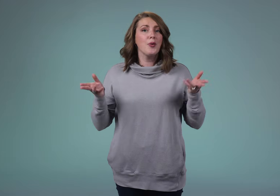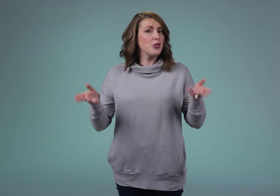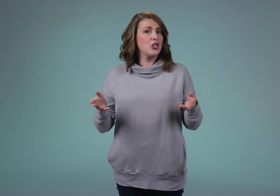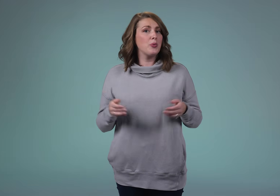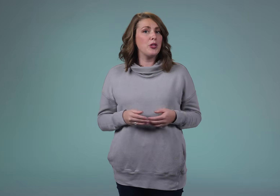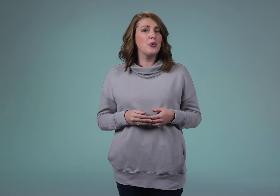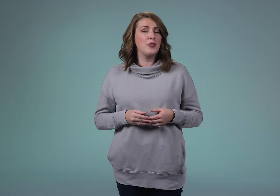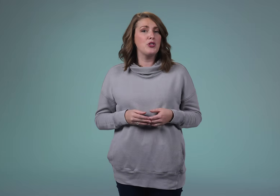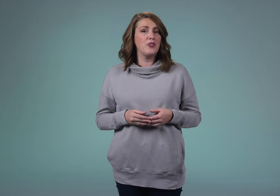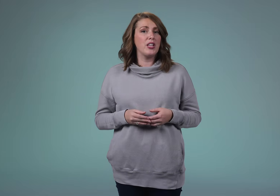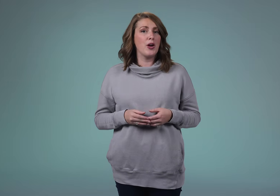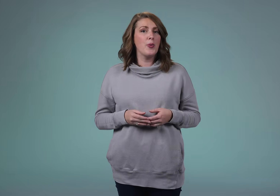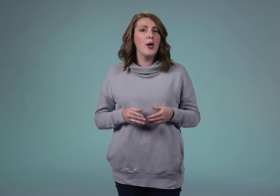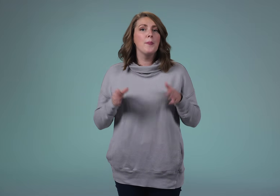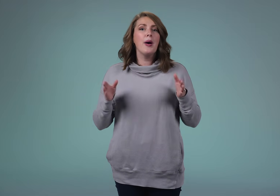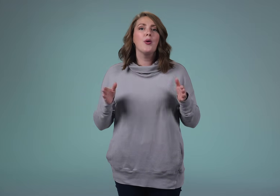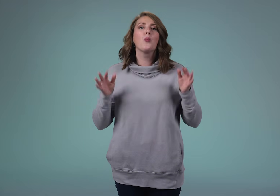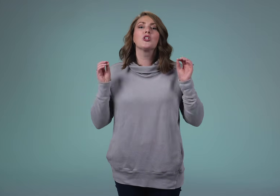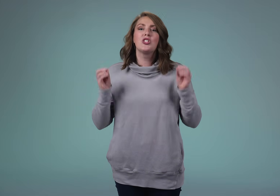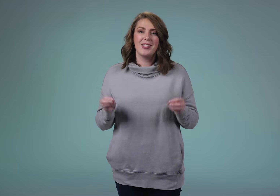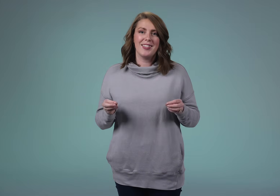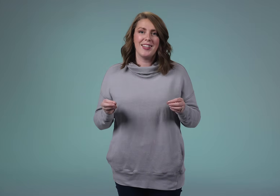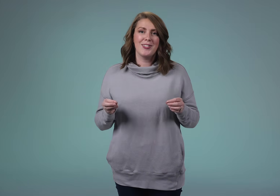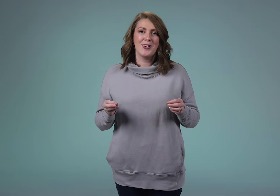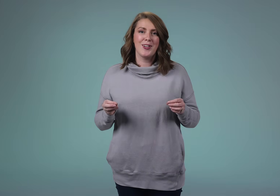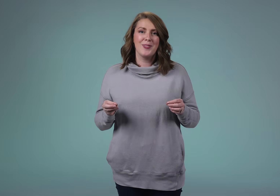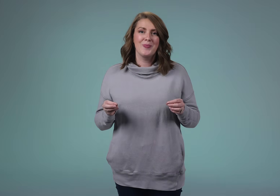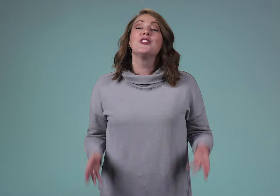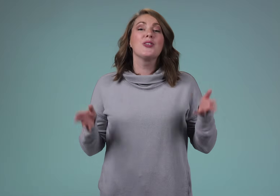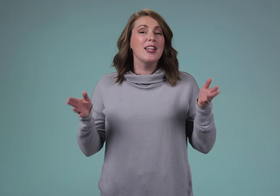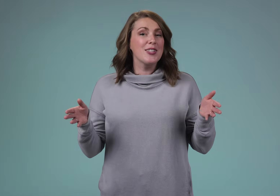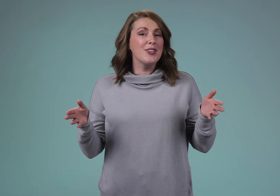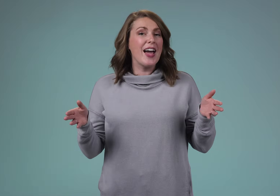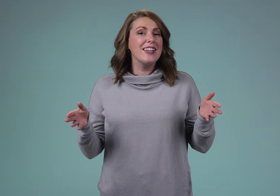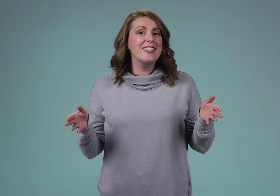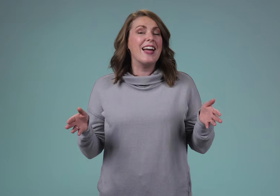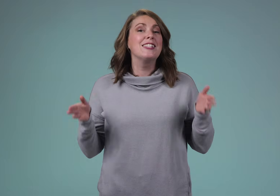I will share with you in a future video, but we're just getting started. So let's learn how to sign